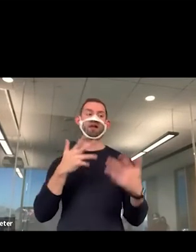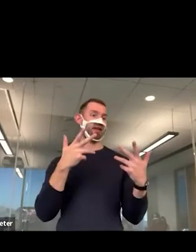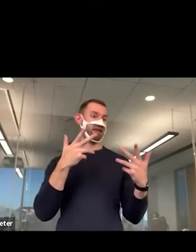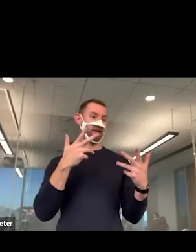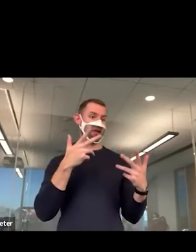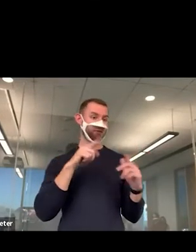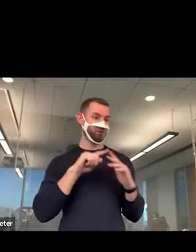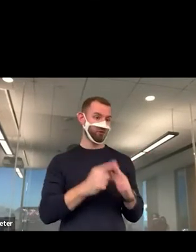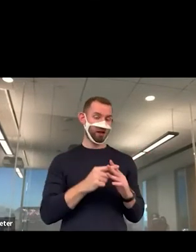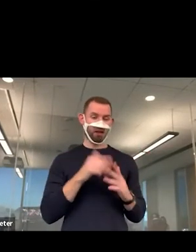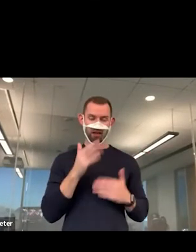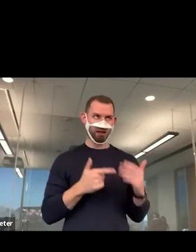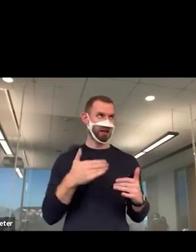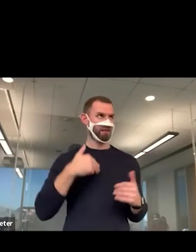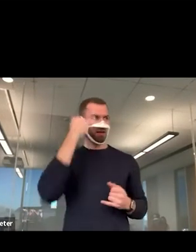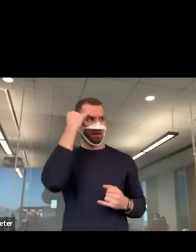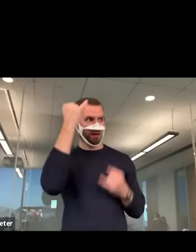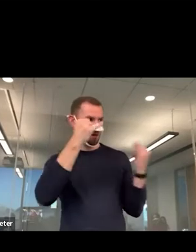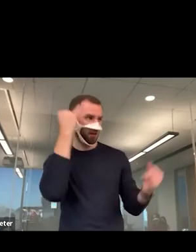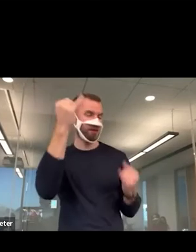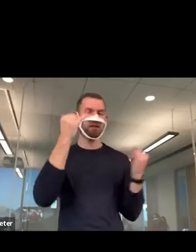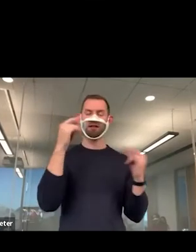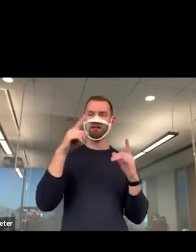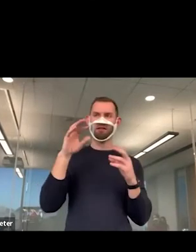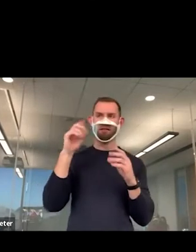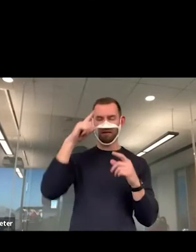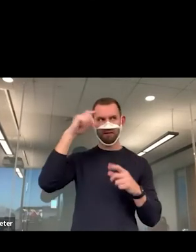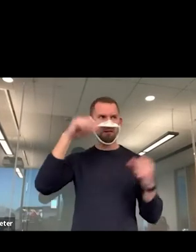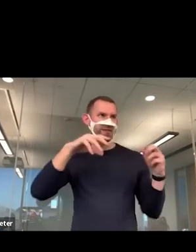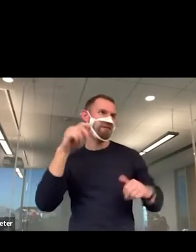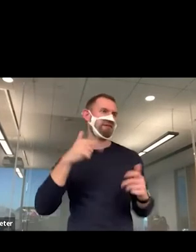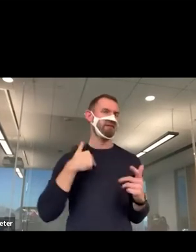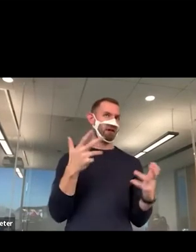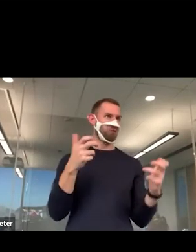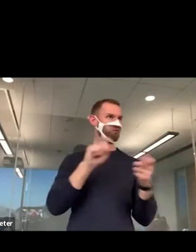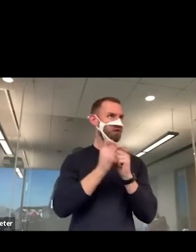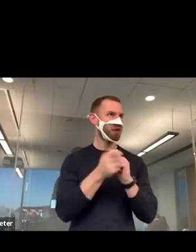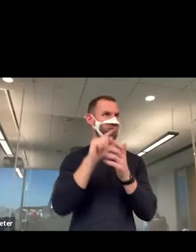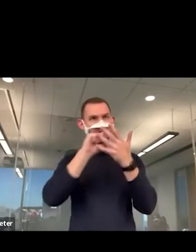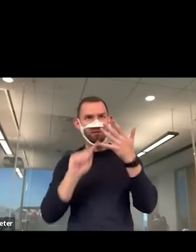of people with disabilities and the big thing i was going to change as i was heading to dc